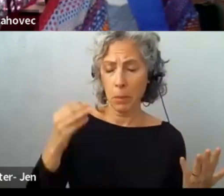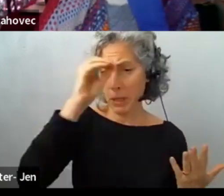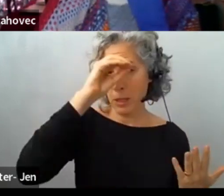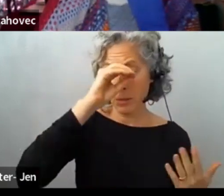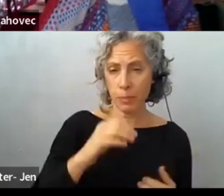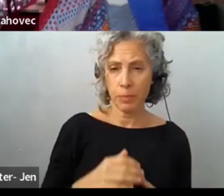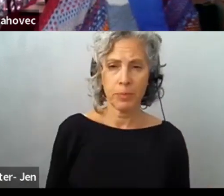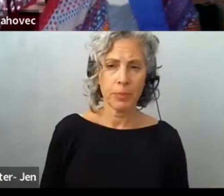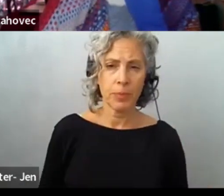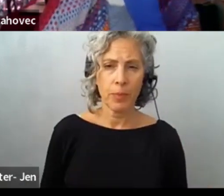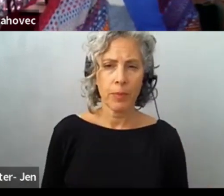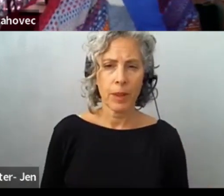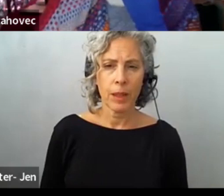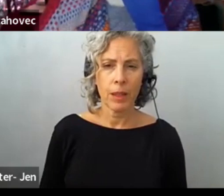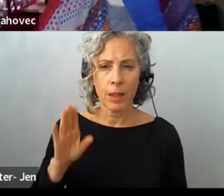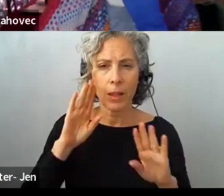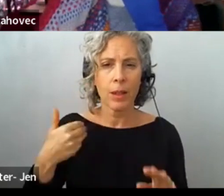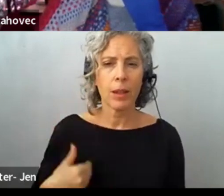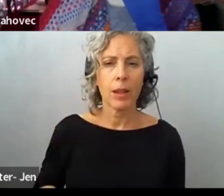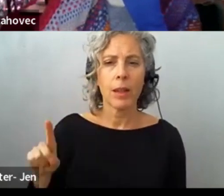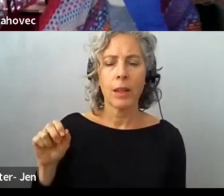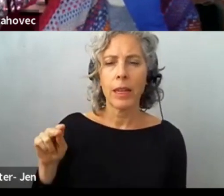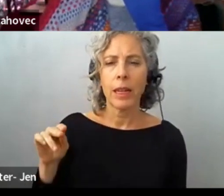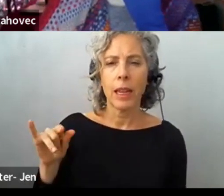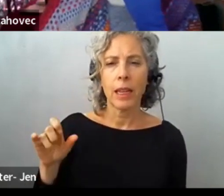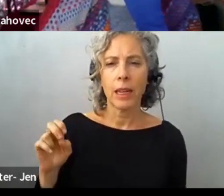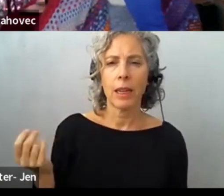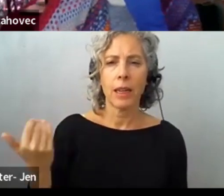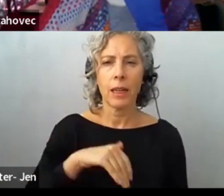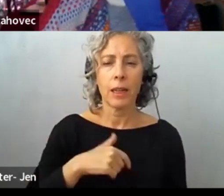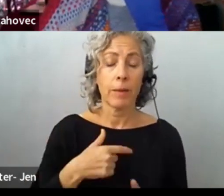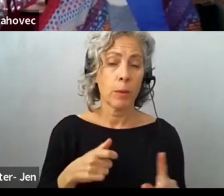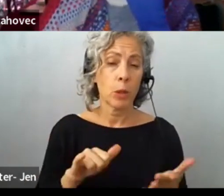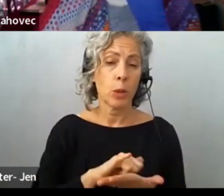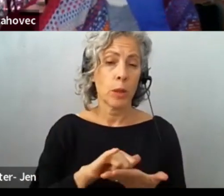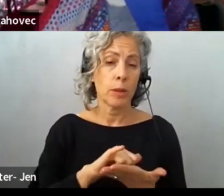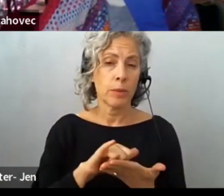Deyanelin Galvez: Hi, everyone, good afternoon as Diana Lumigan. So I'm, I'm from New York. Um,